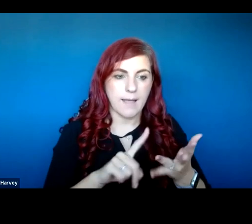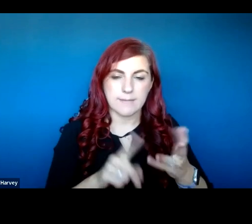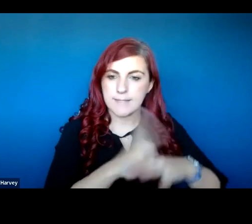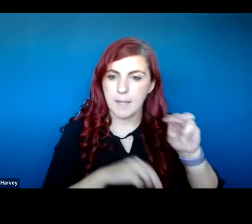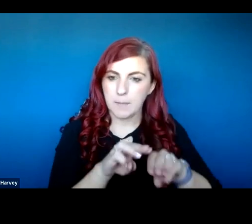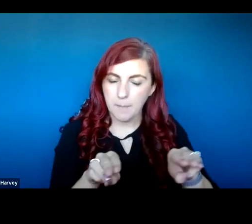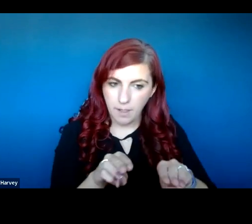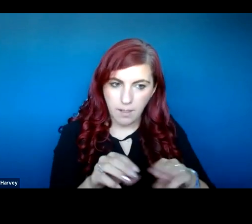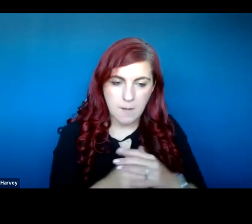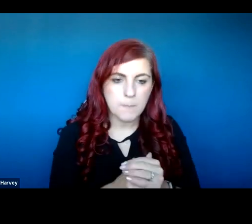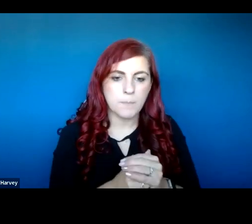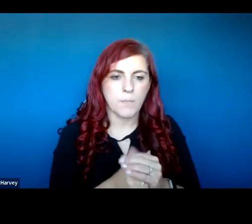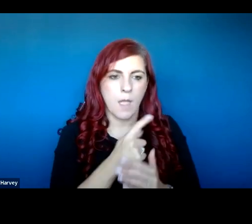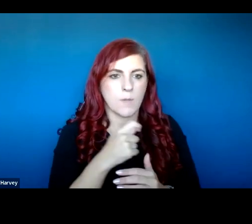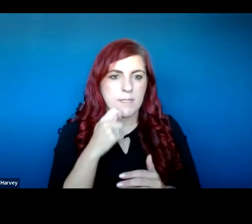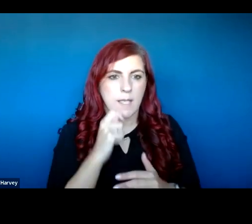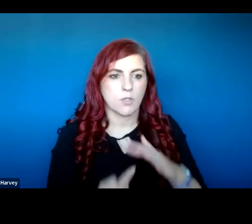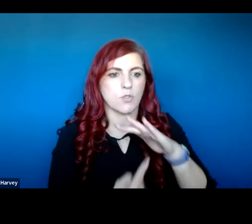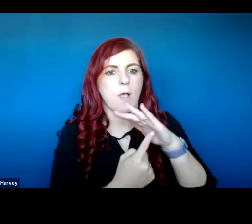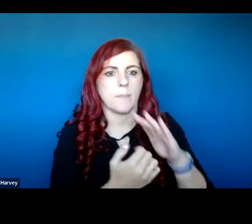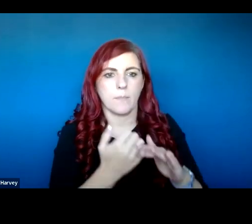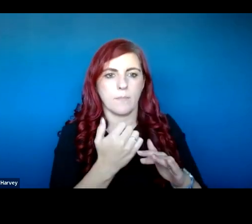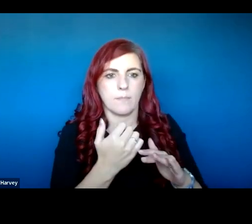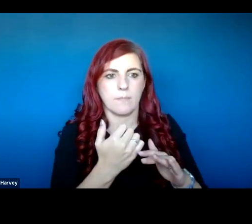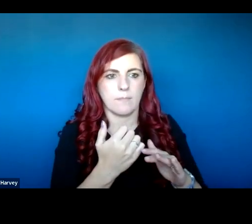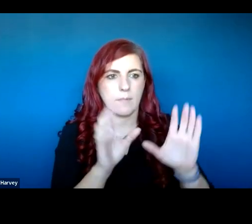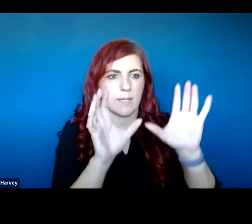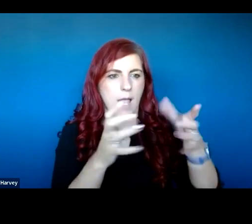I would say that the top number, the top categories there are fairly typical of